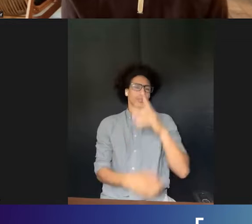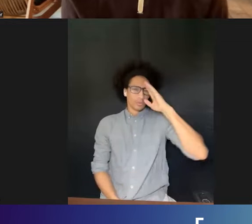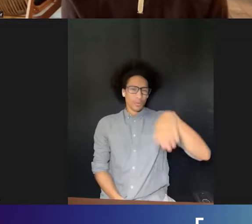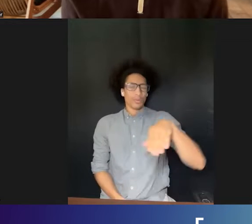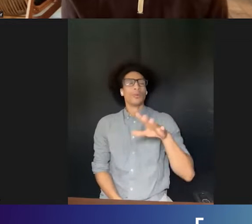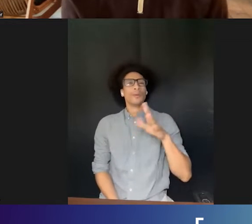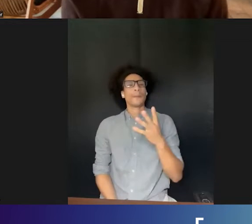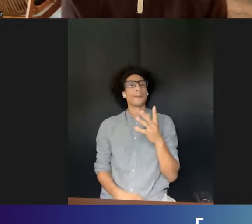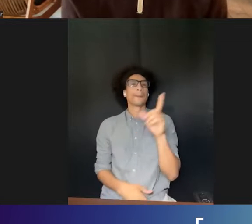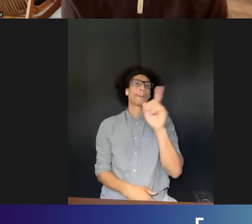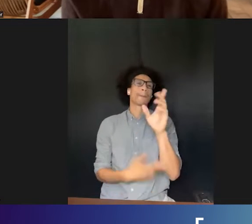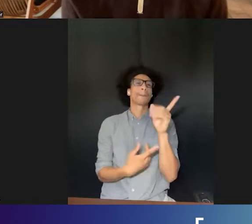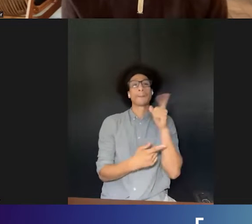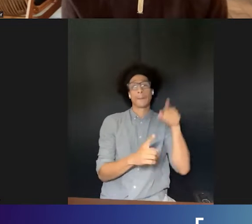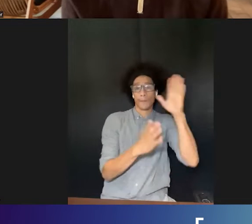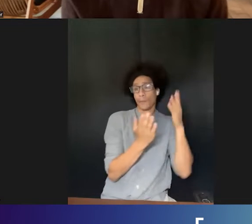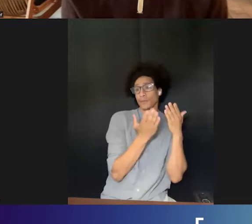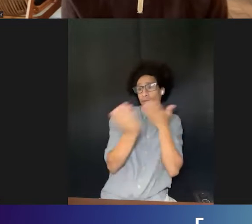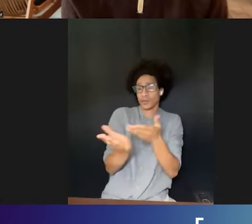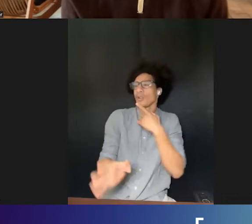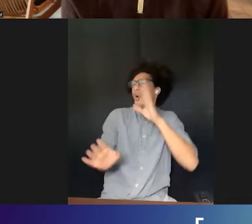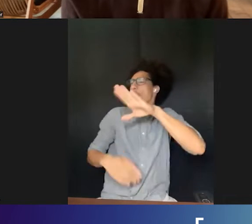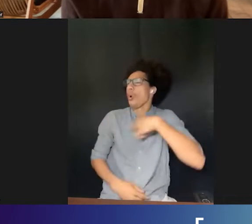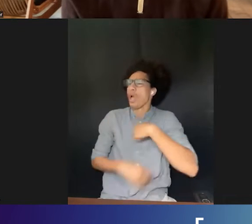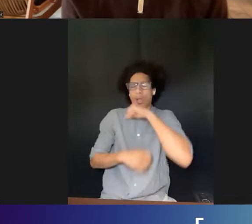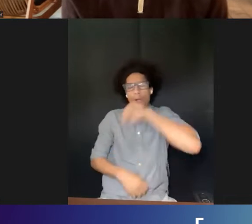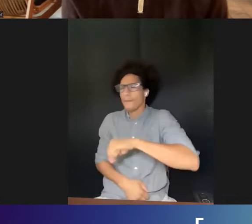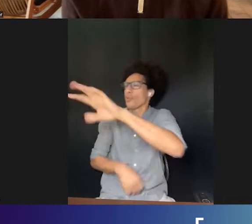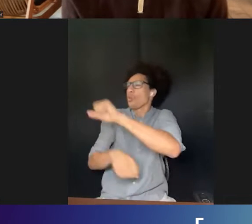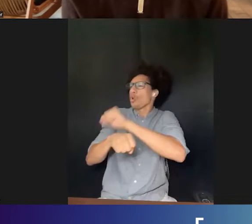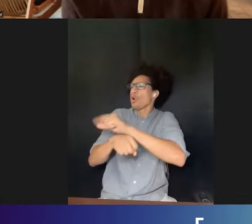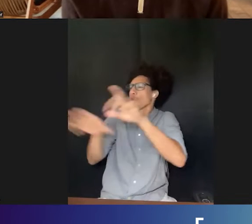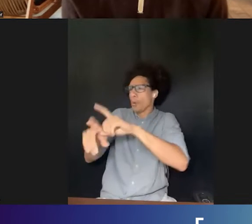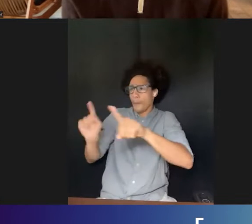suggest that they love the work you're doing. But, you know, would you be open to changing it and re-editing it?